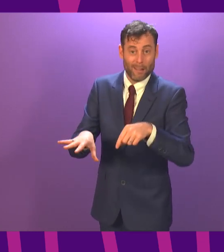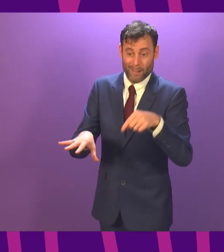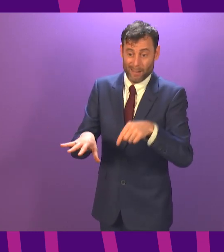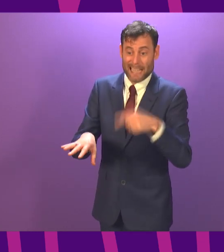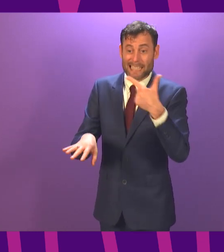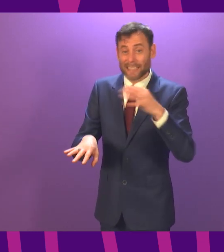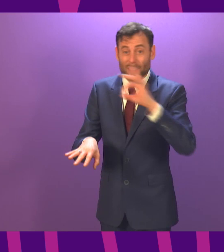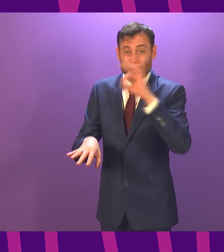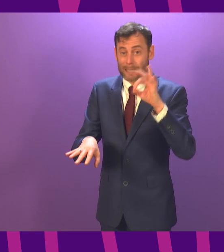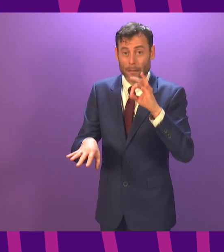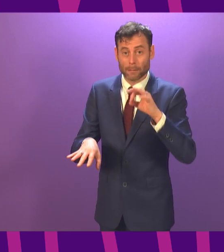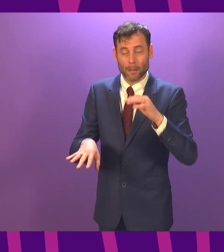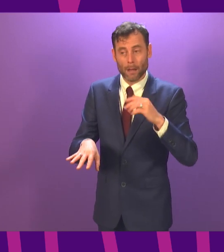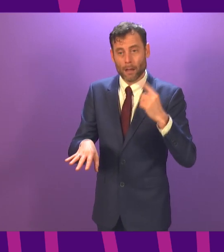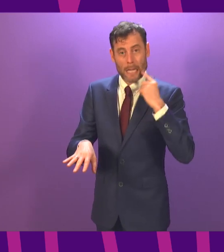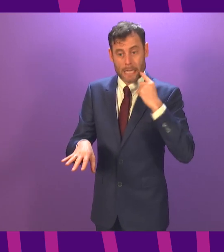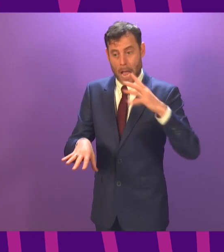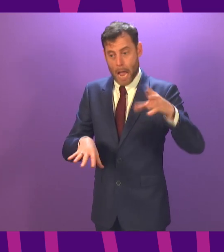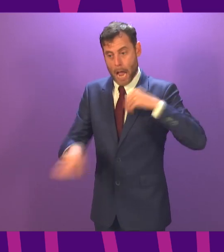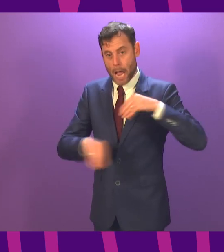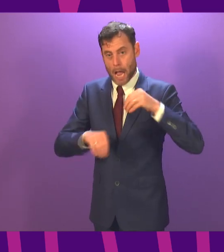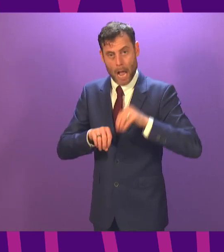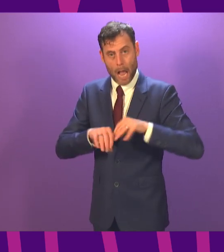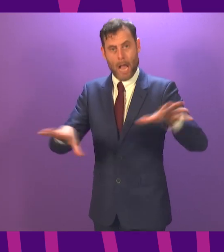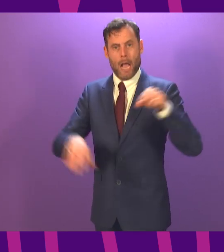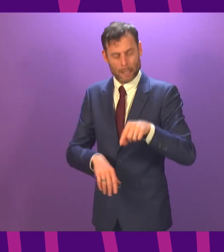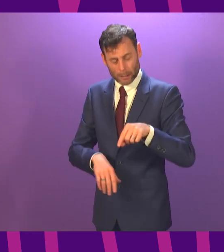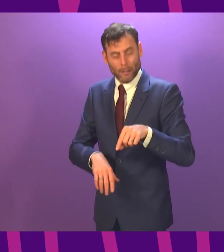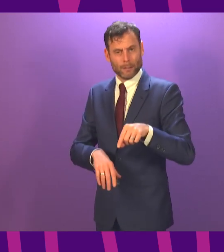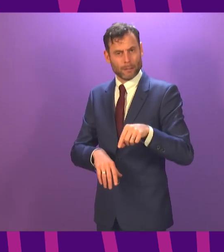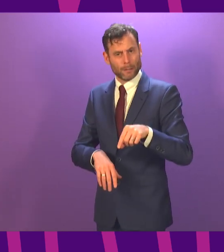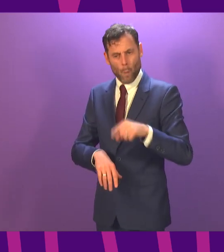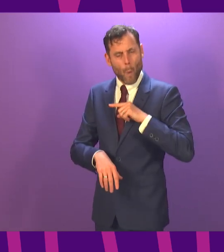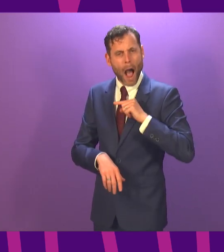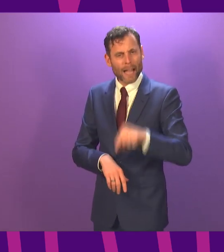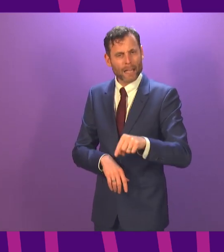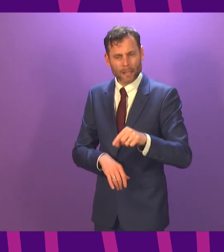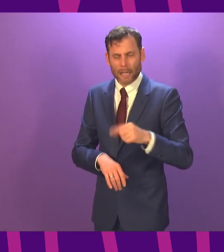previous strains. We do not yet know all the implications of that or why that is the case.